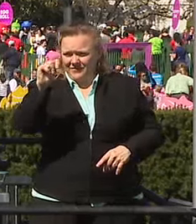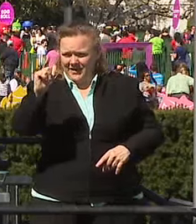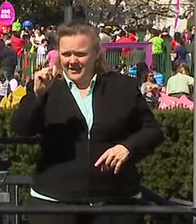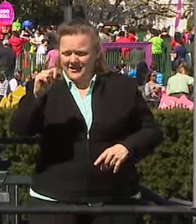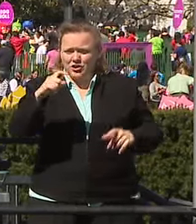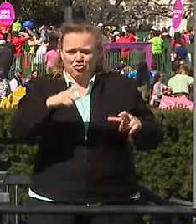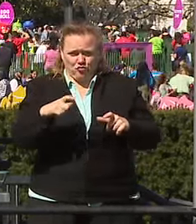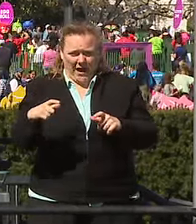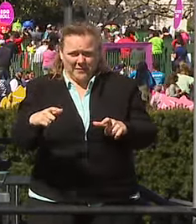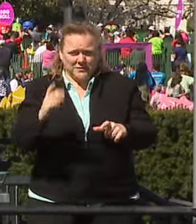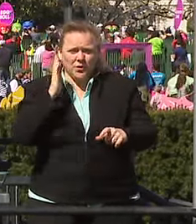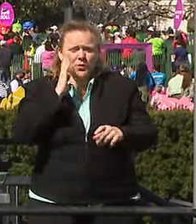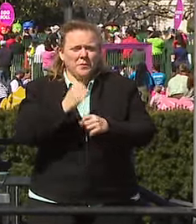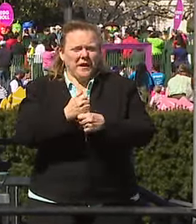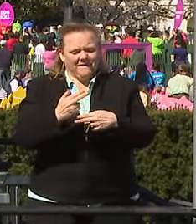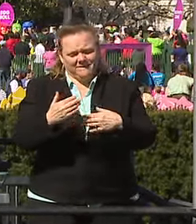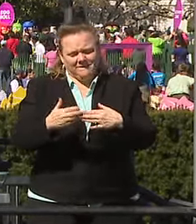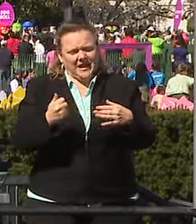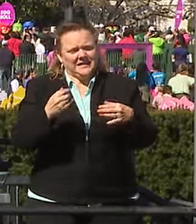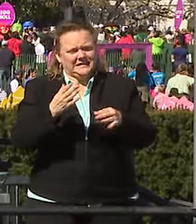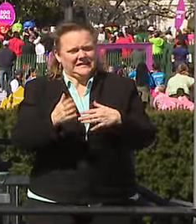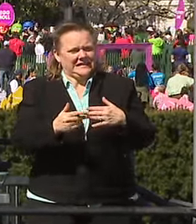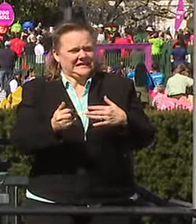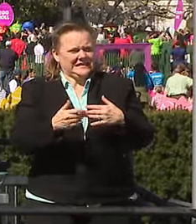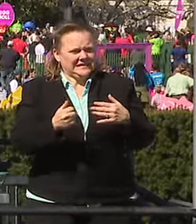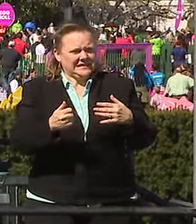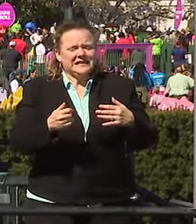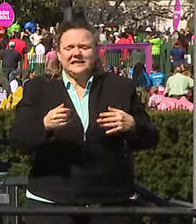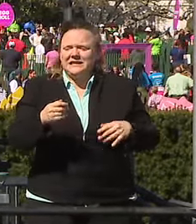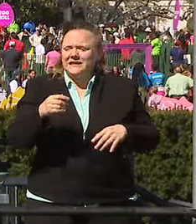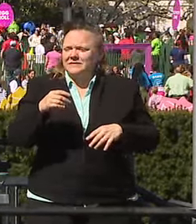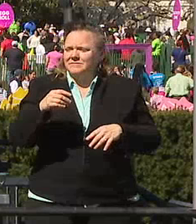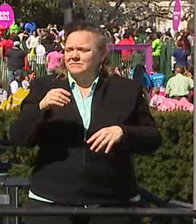quickly, okay? So, what we're going to do is add some whipped cream